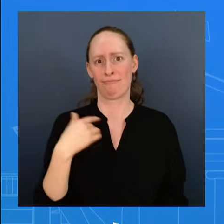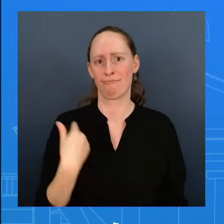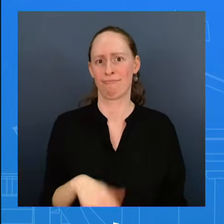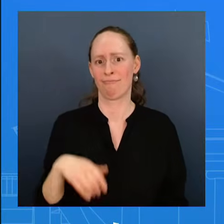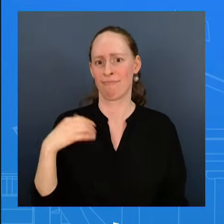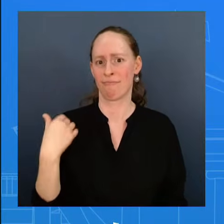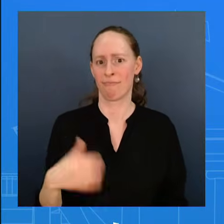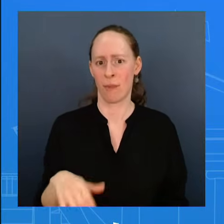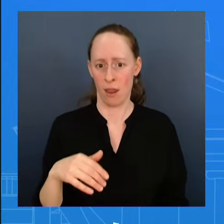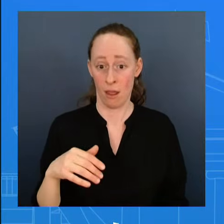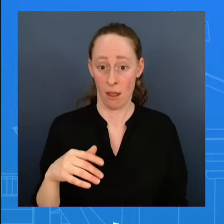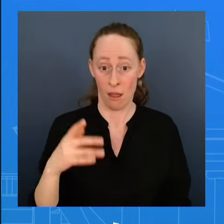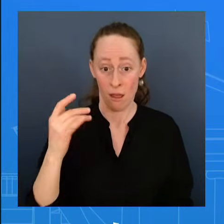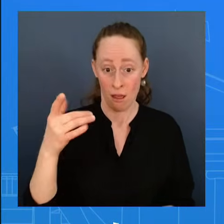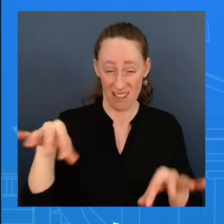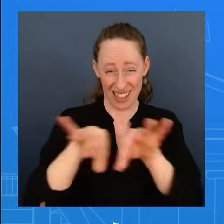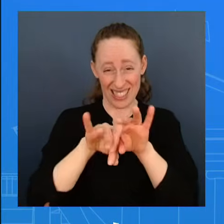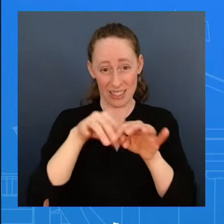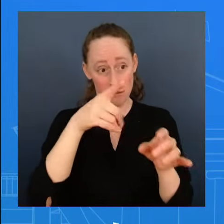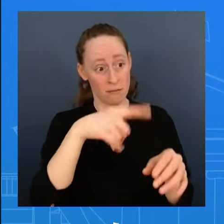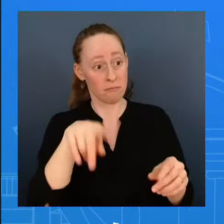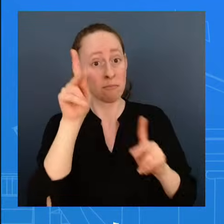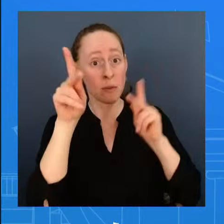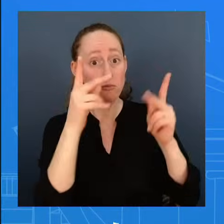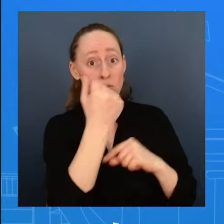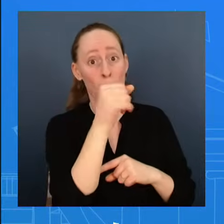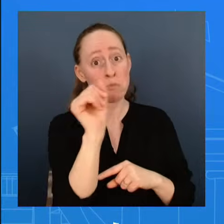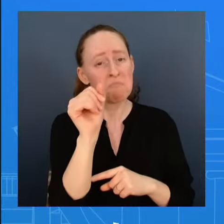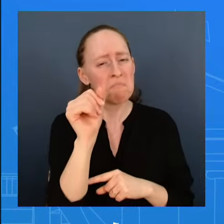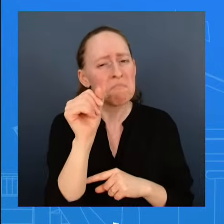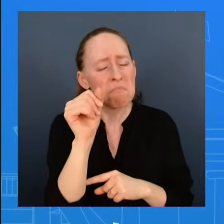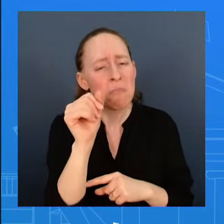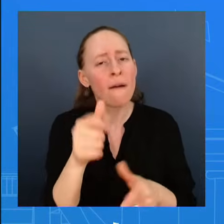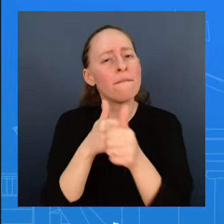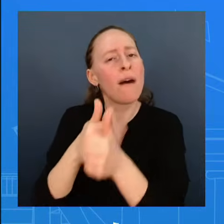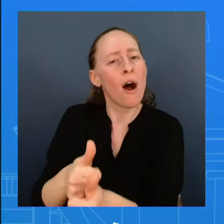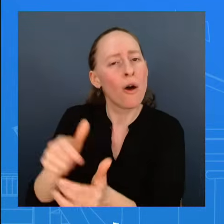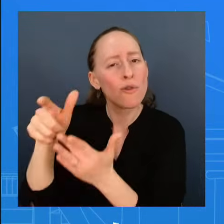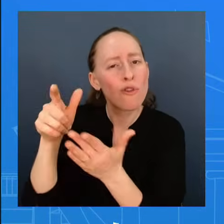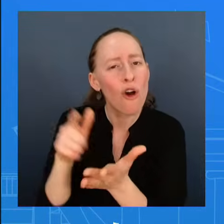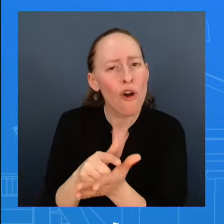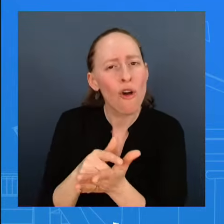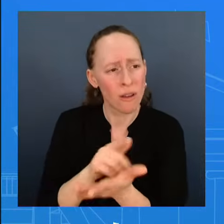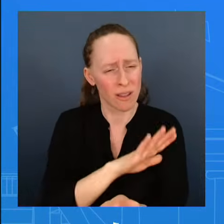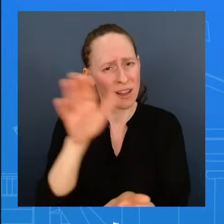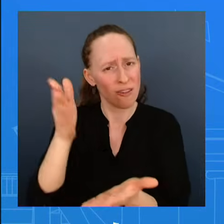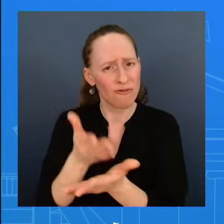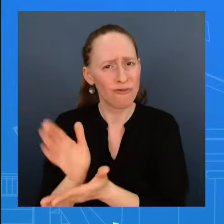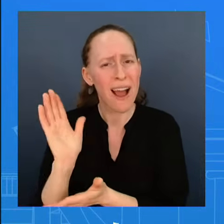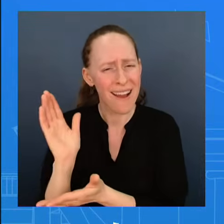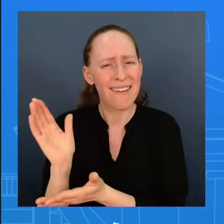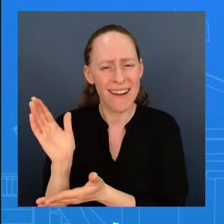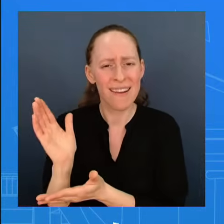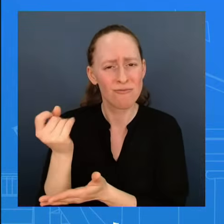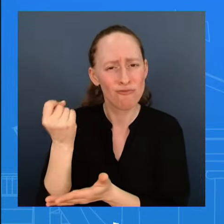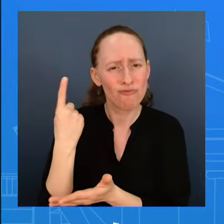is something that every American should have the right to do. And we are also going to call out any type of antisemitism